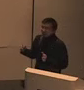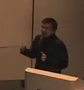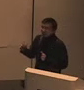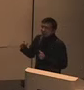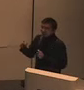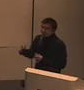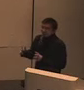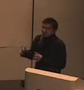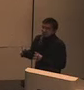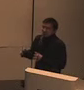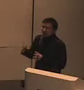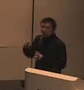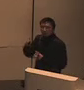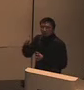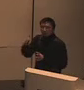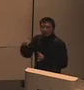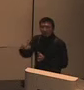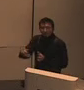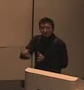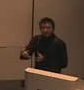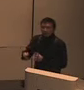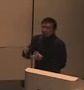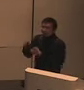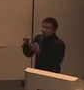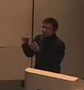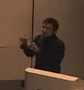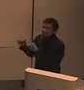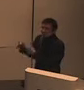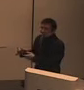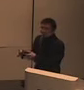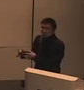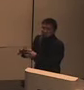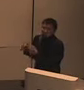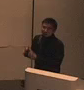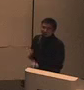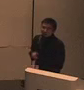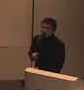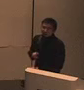So I know every corner, every space of this library.